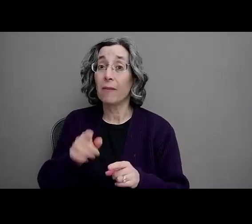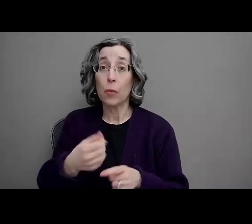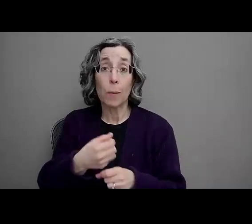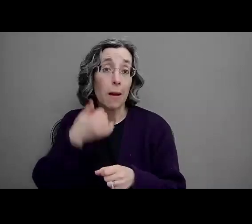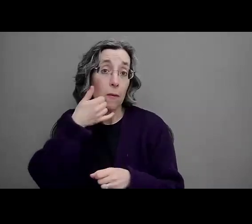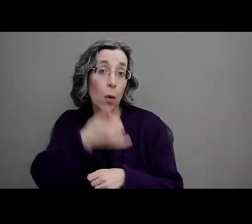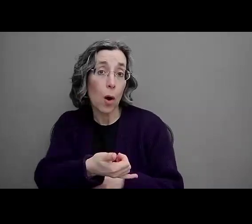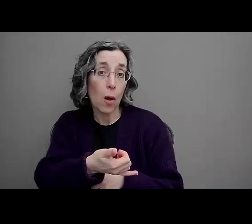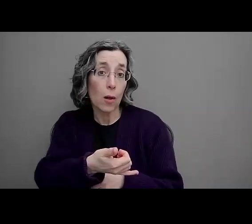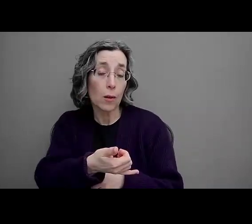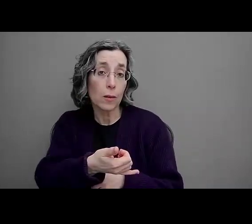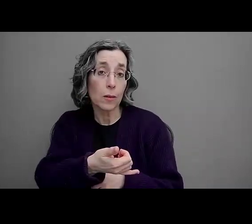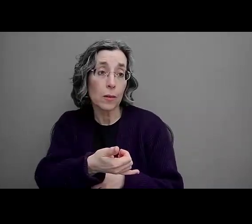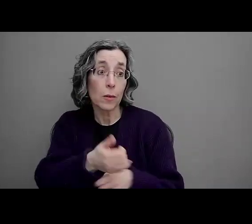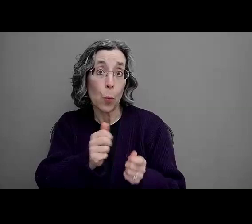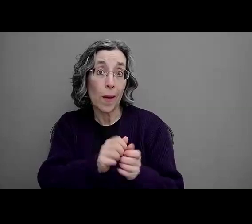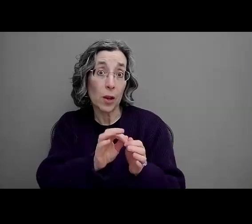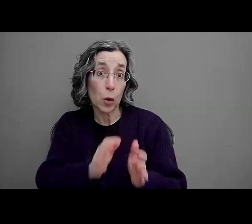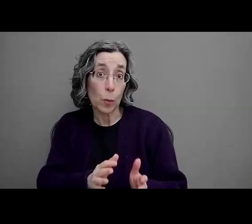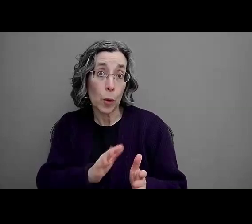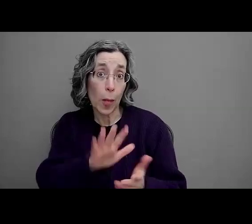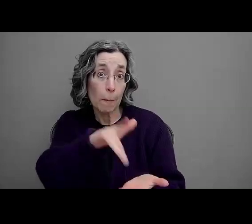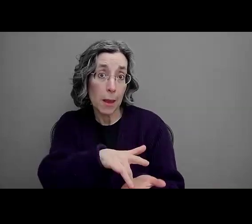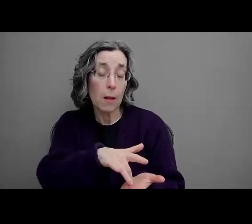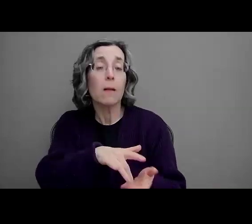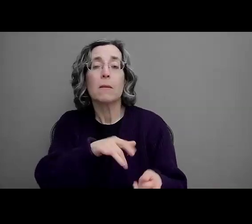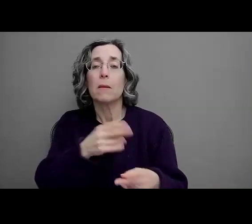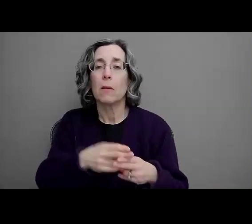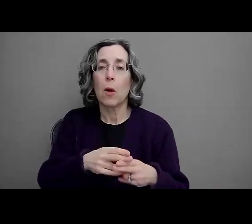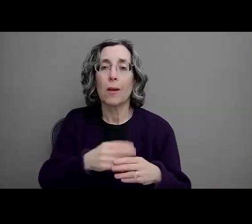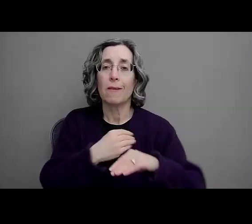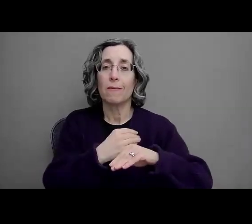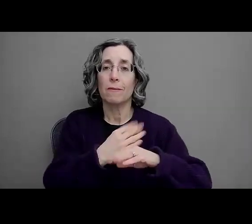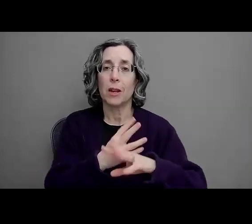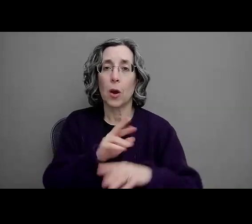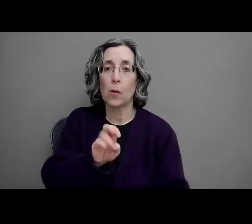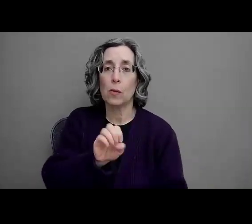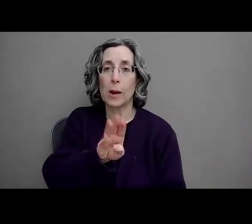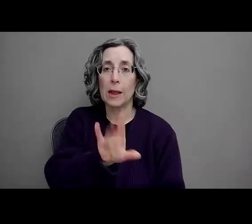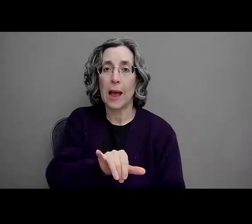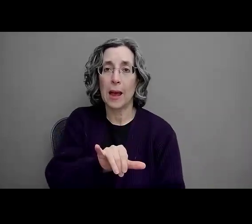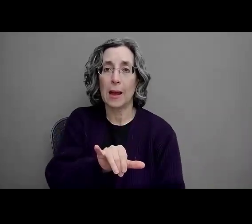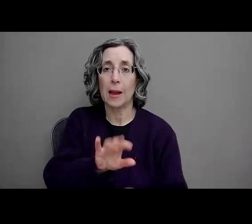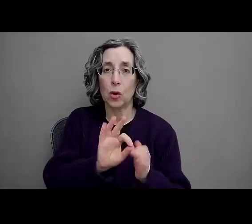But whenever you place a telephone call, you are using a video relay interpreter, which